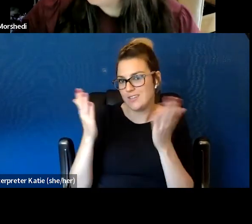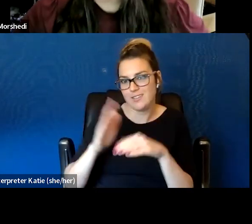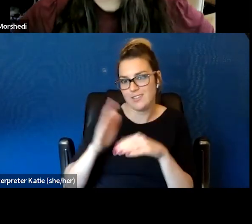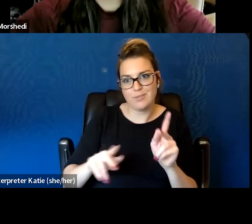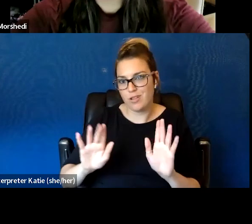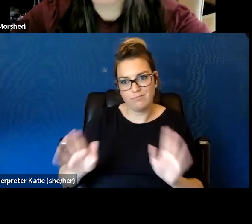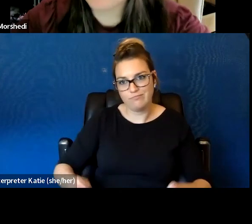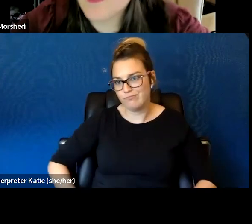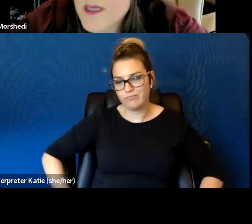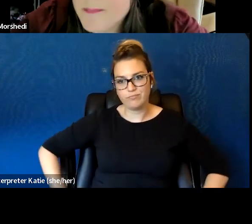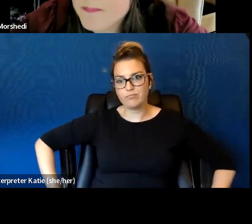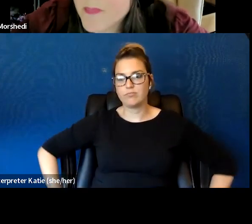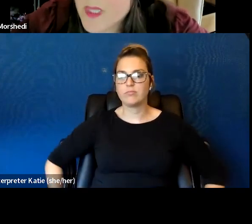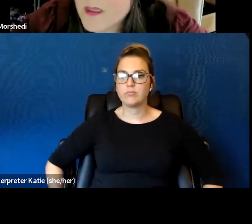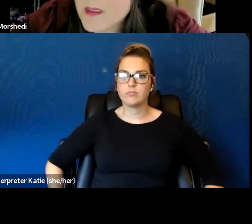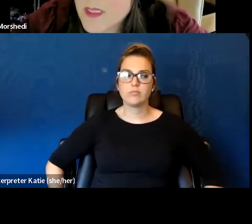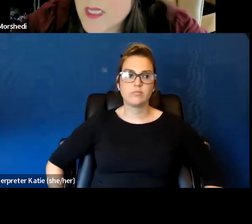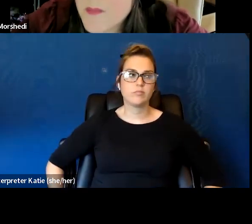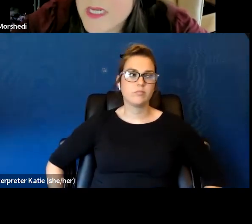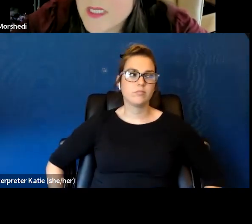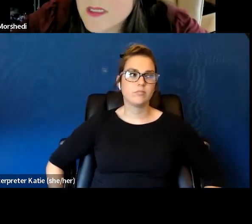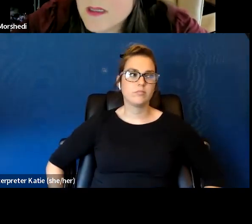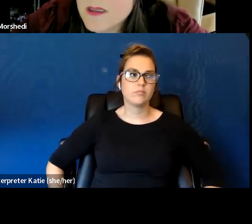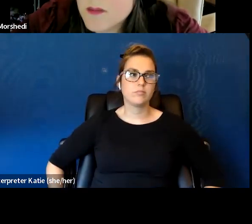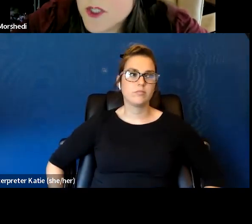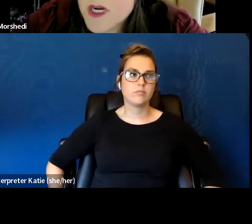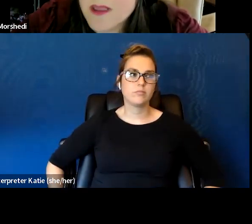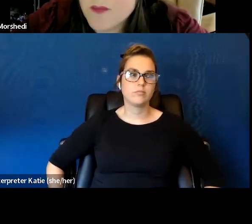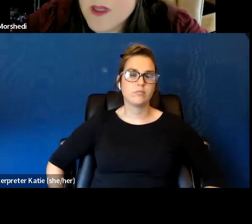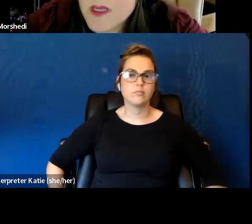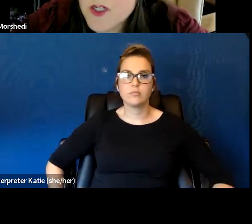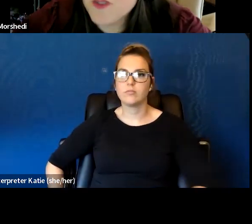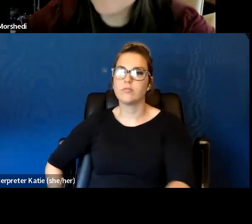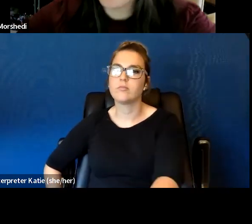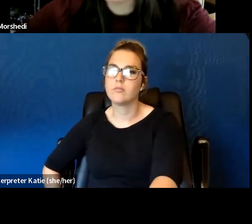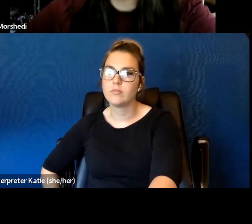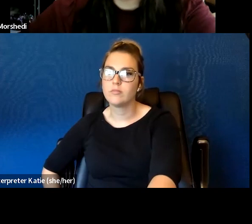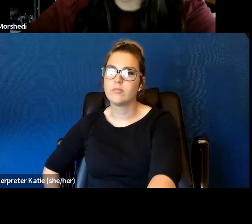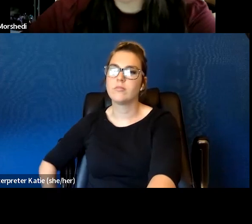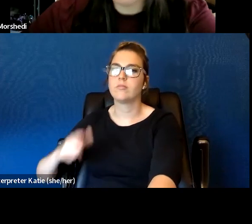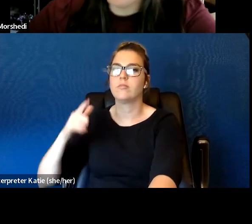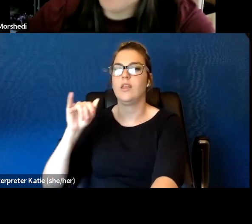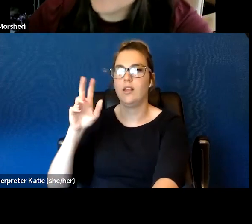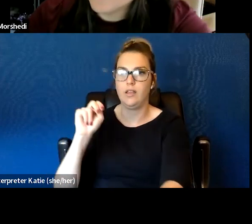One other question that's come in is someone sharing that one of the issues I see with behavioral health and housing